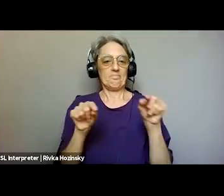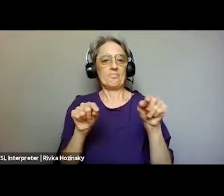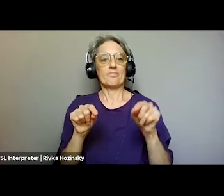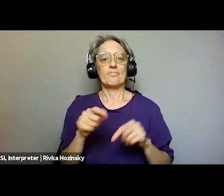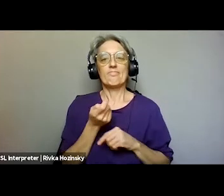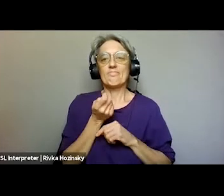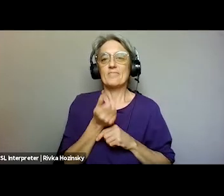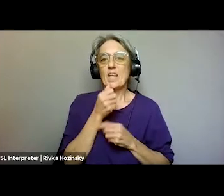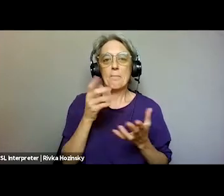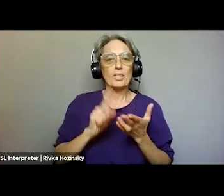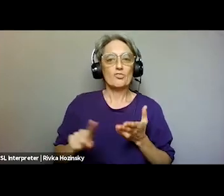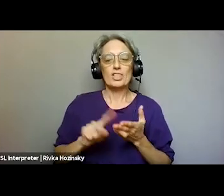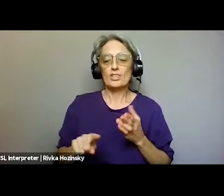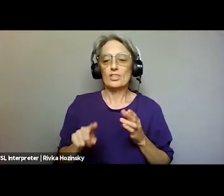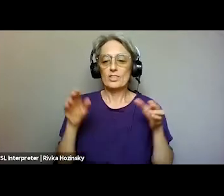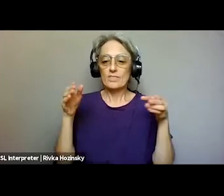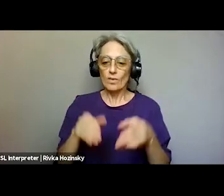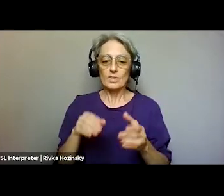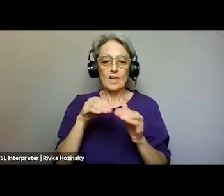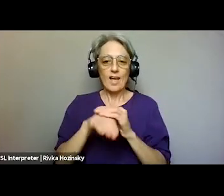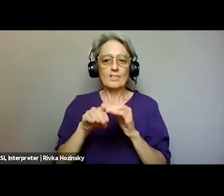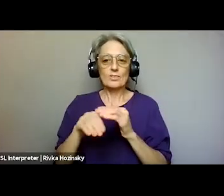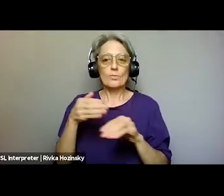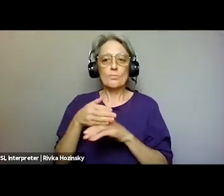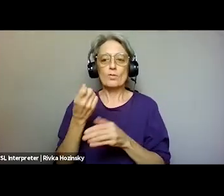looking at access to postpartum healthcare compared to the body of research that there